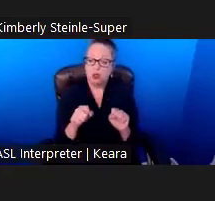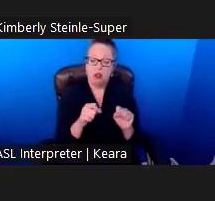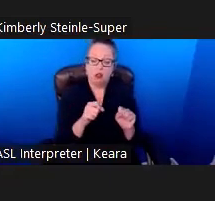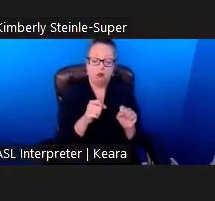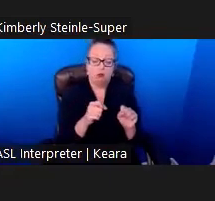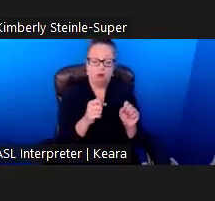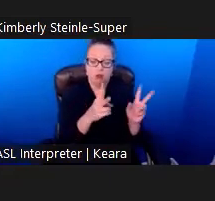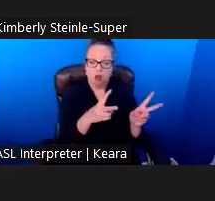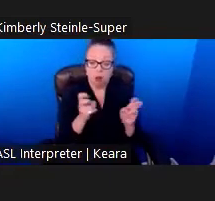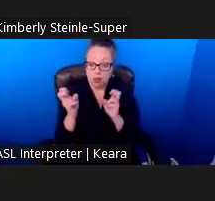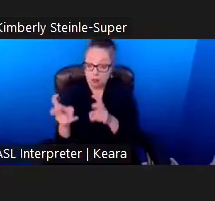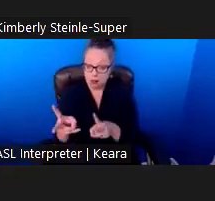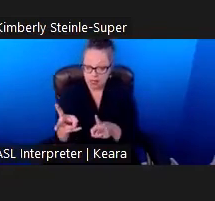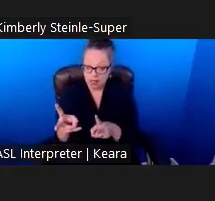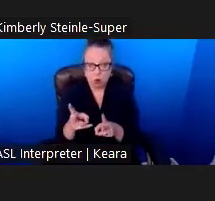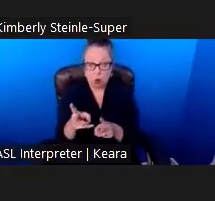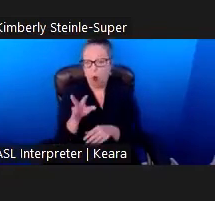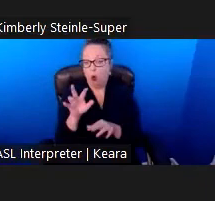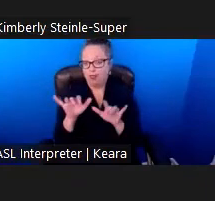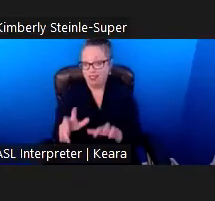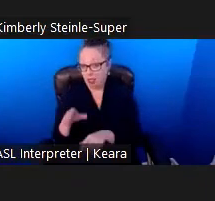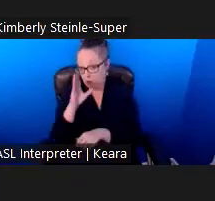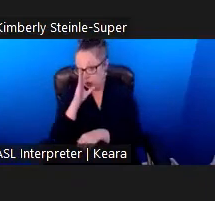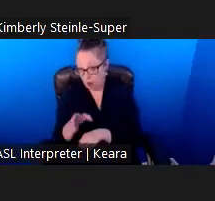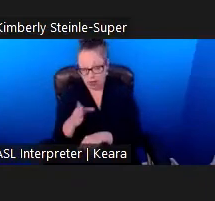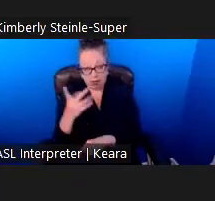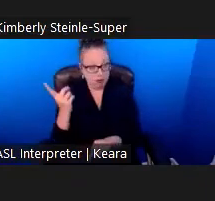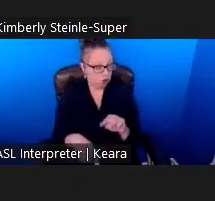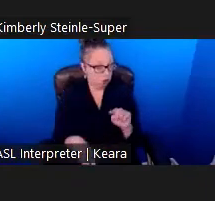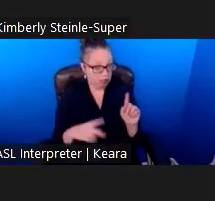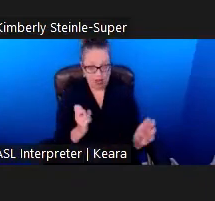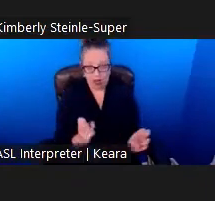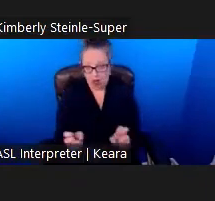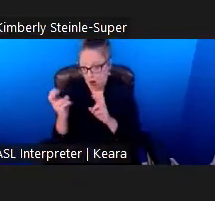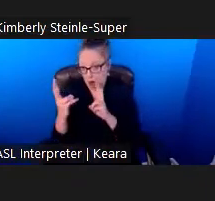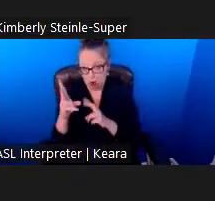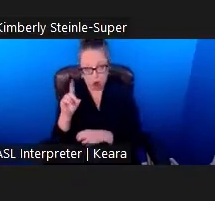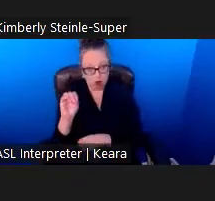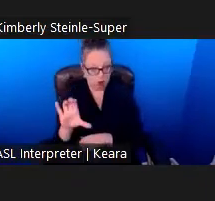into this field but you cannot upload a document here.